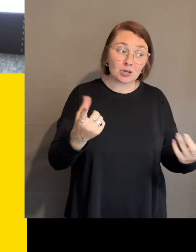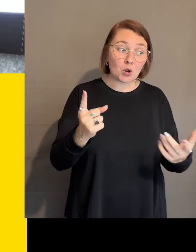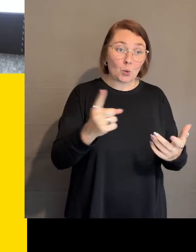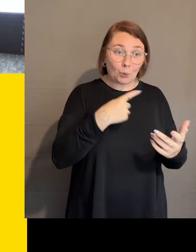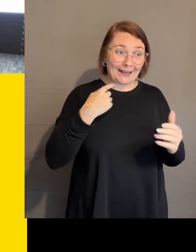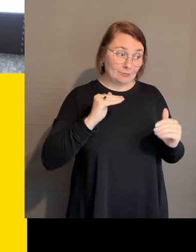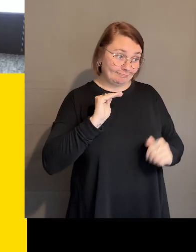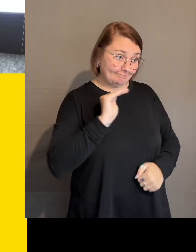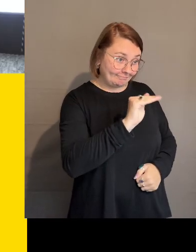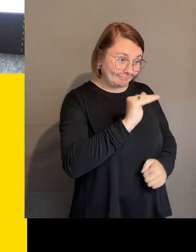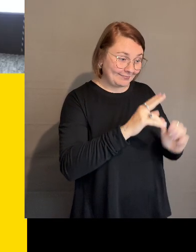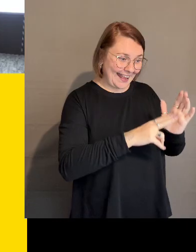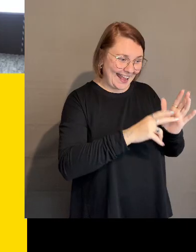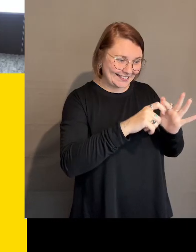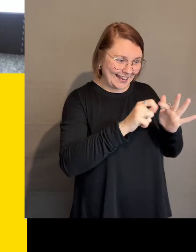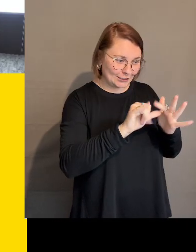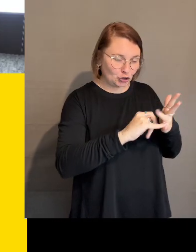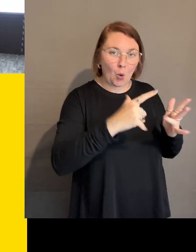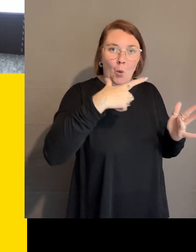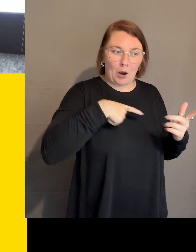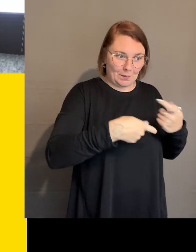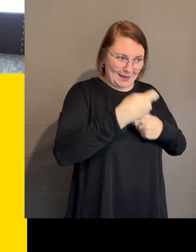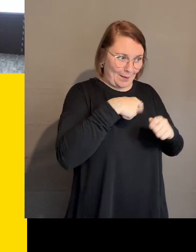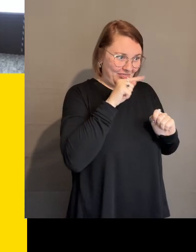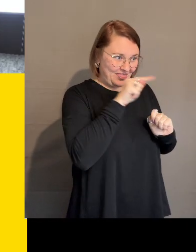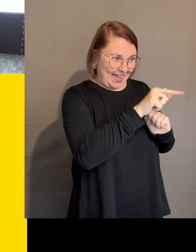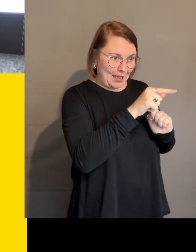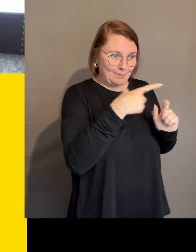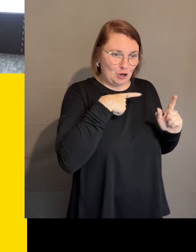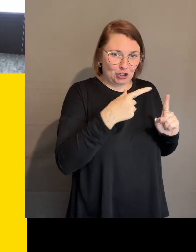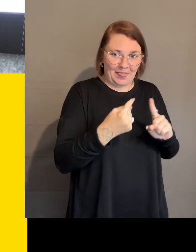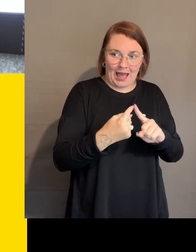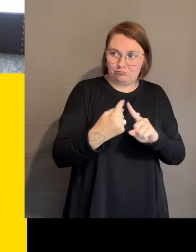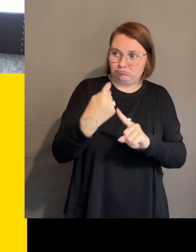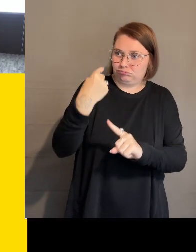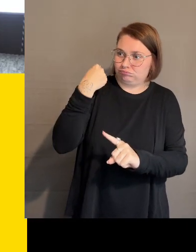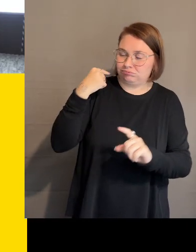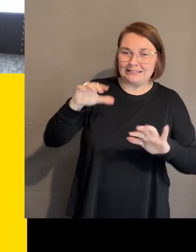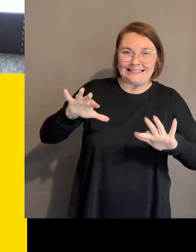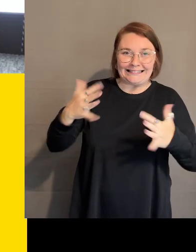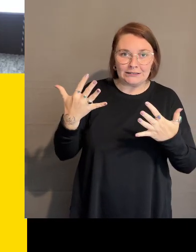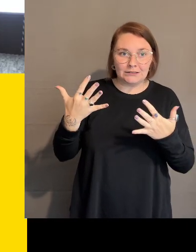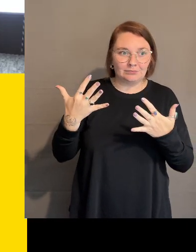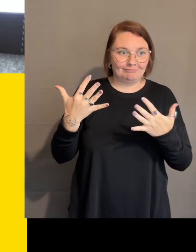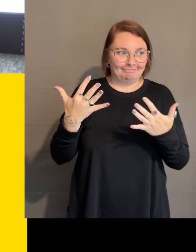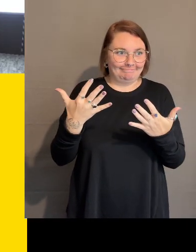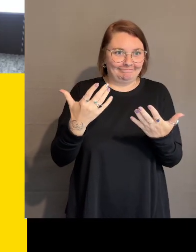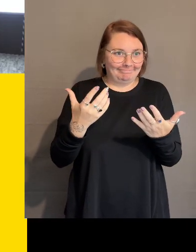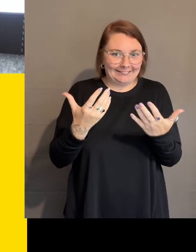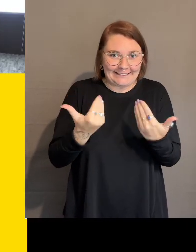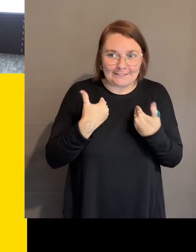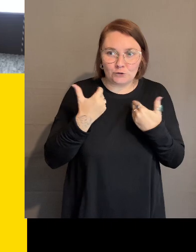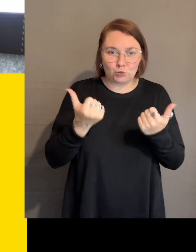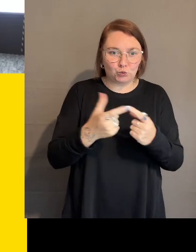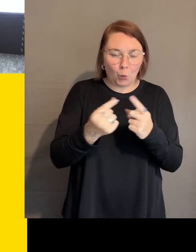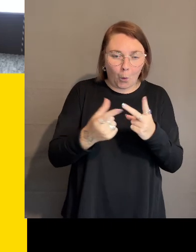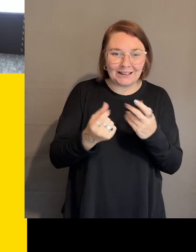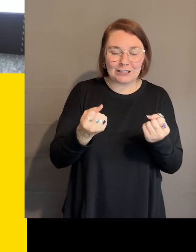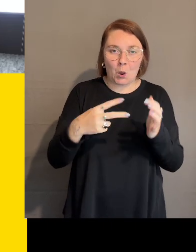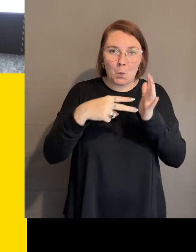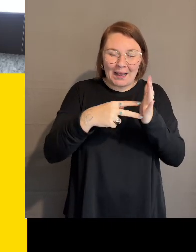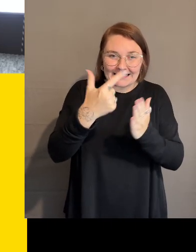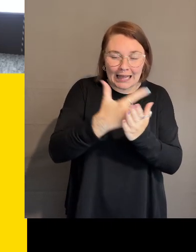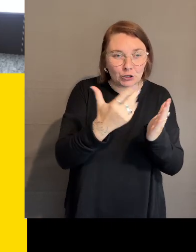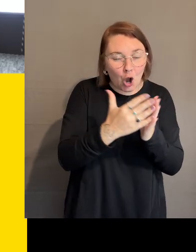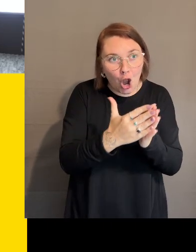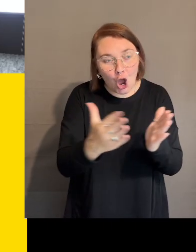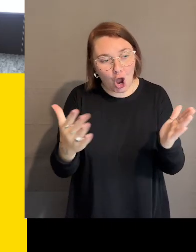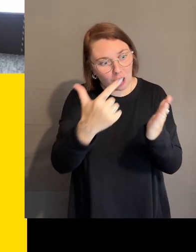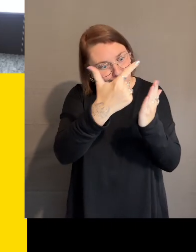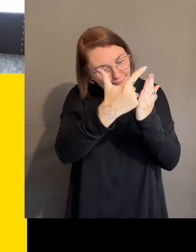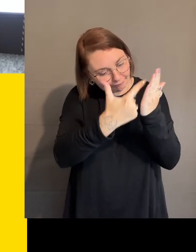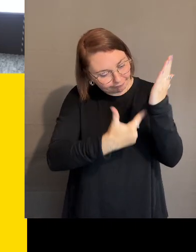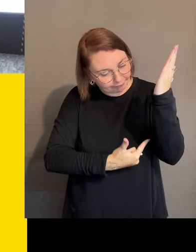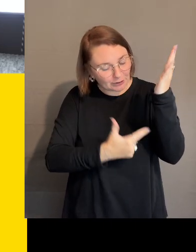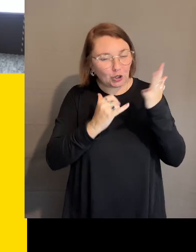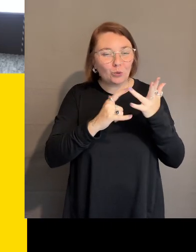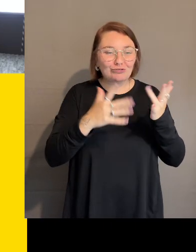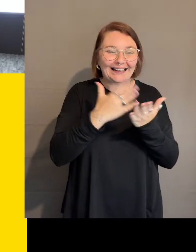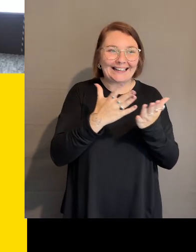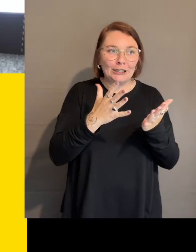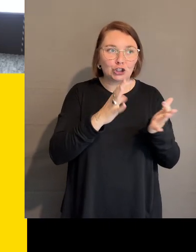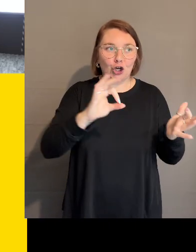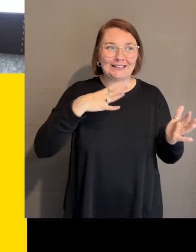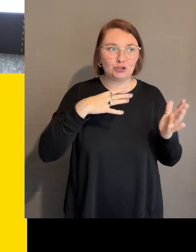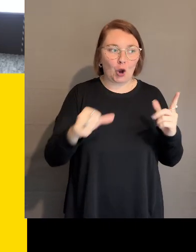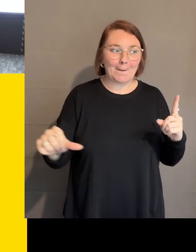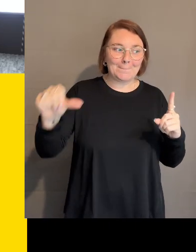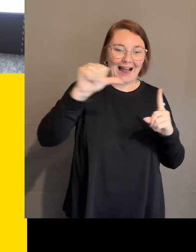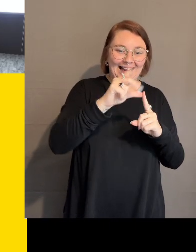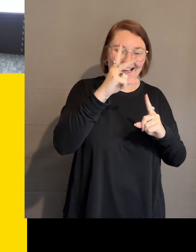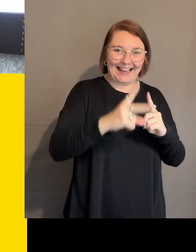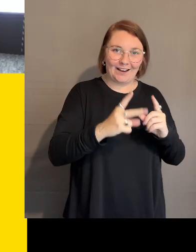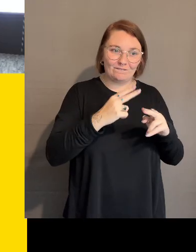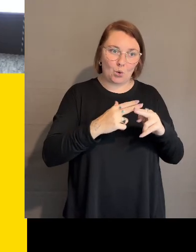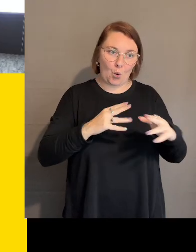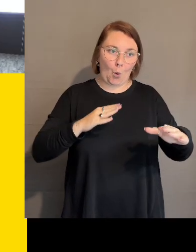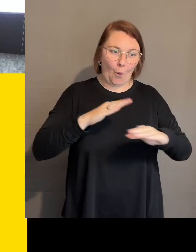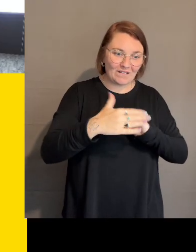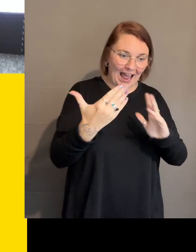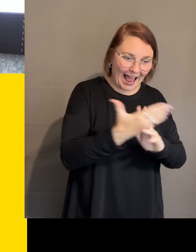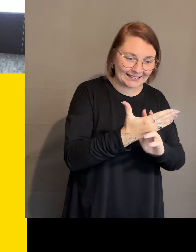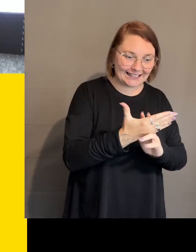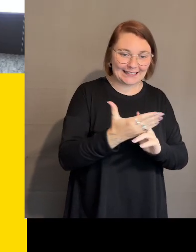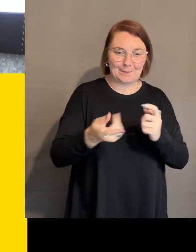we went to the NDIS because that scheme didn't… that system didn't work for us. We didn't have choice, there were often long waiting lists. So, definitely a sense that we… we need to not go back to that, so we've got issues over access and bottlenecks.